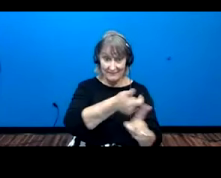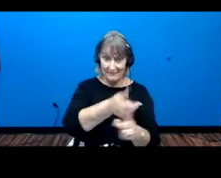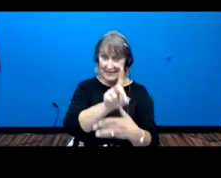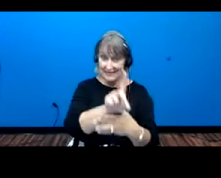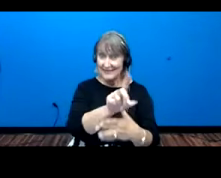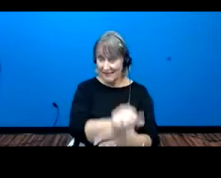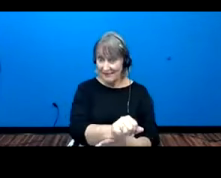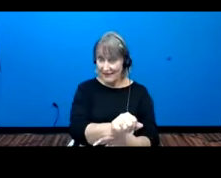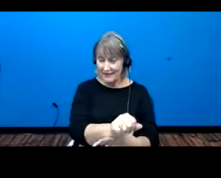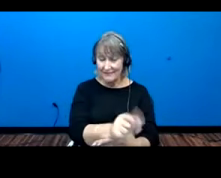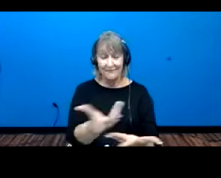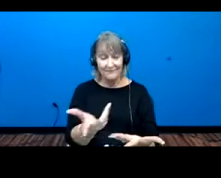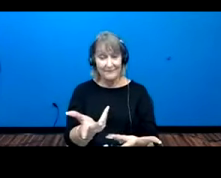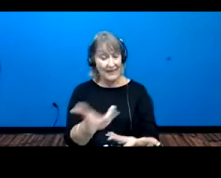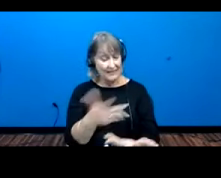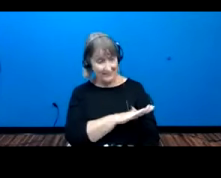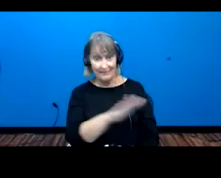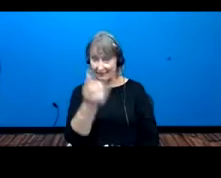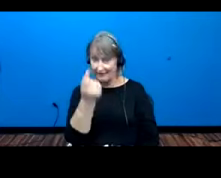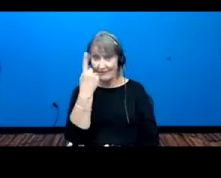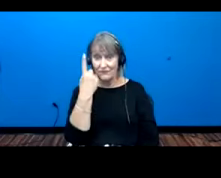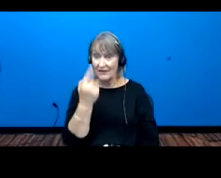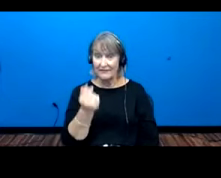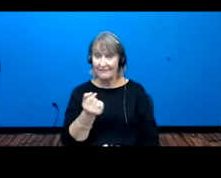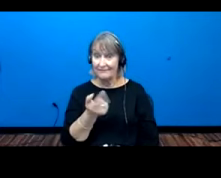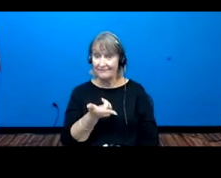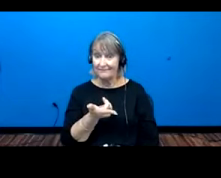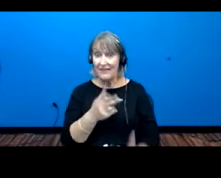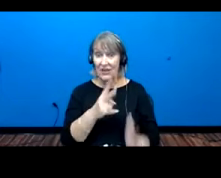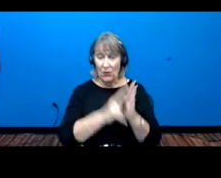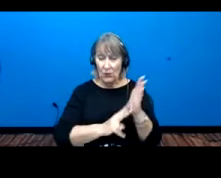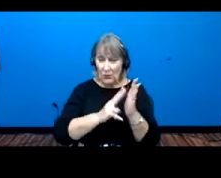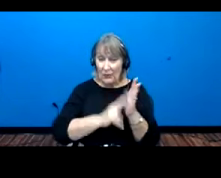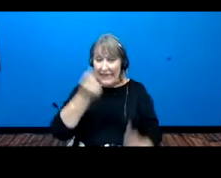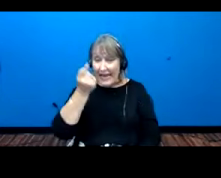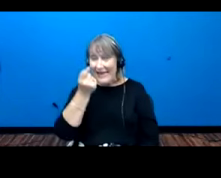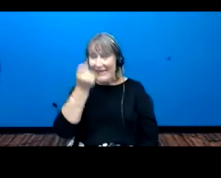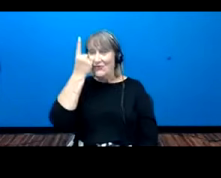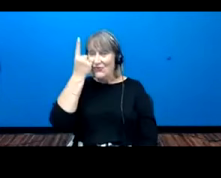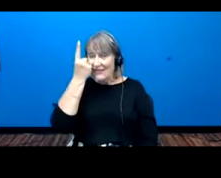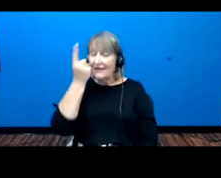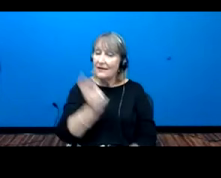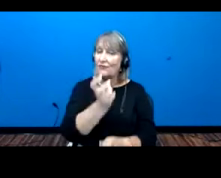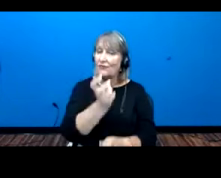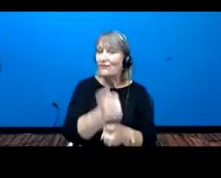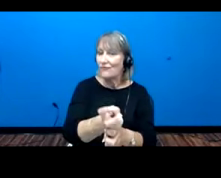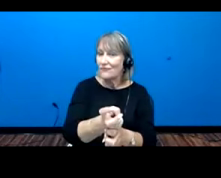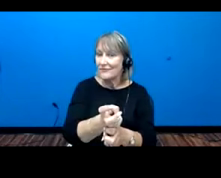that are in this community and they understand, and so helping with reading comprehension is incredibly important.